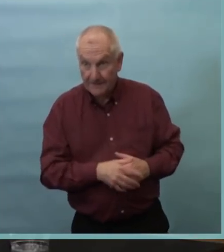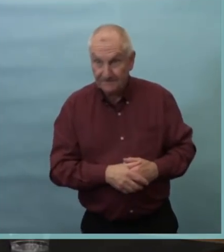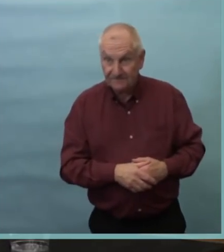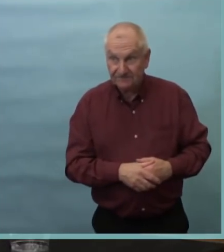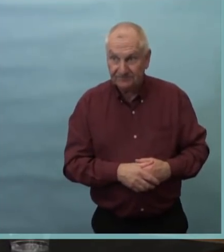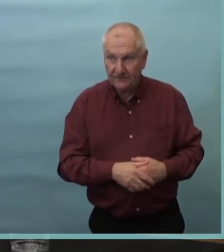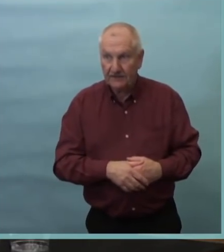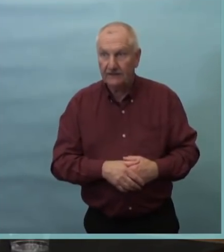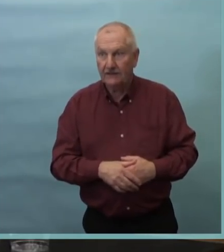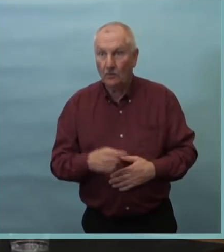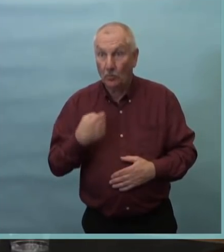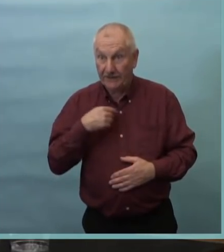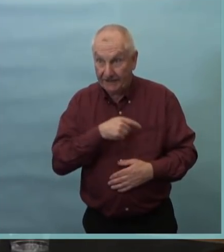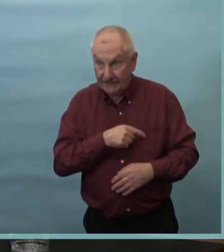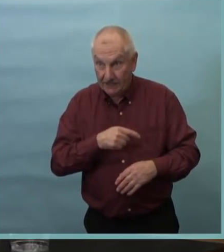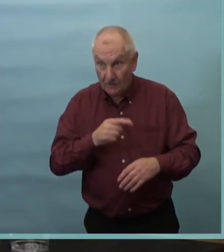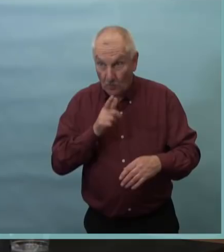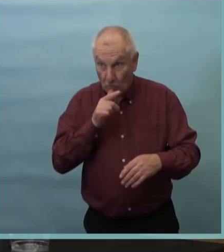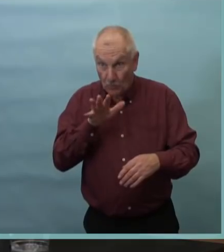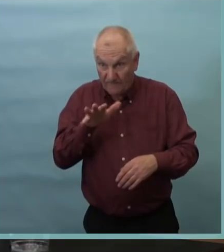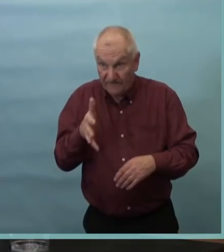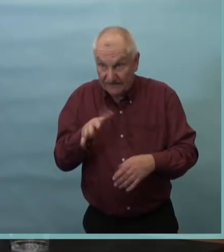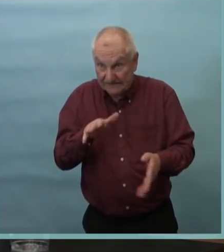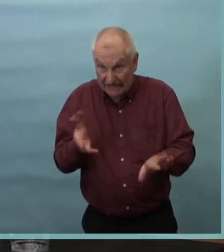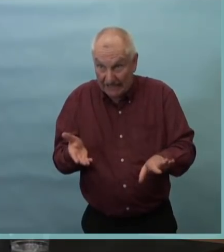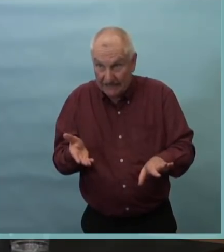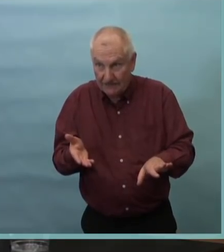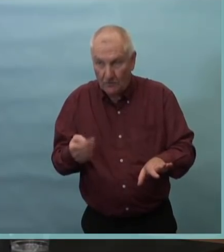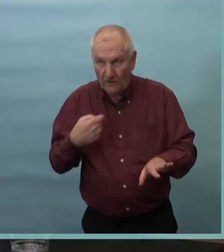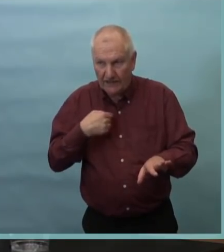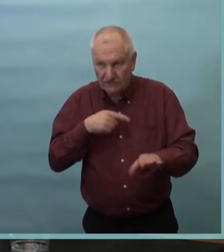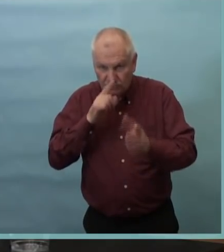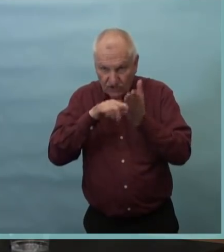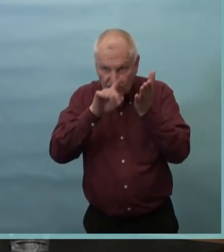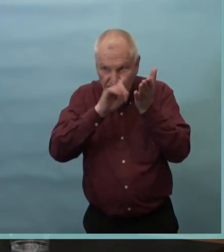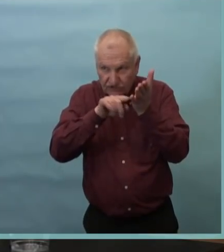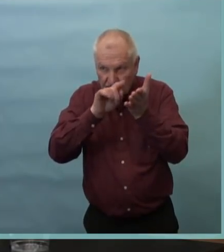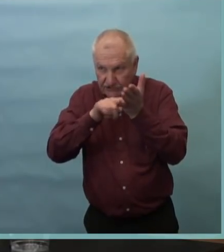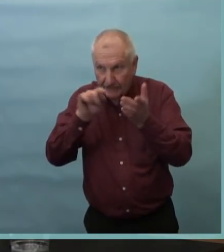tracing has been has been completed with that I think that there's always been a